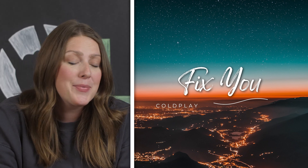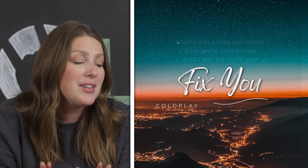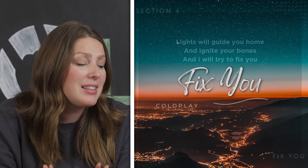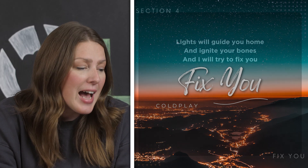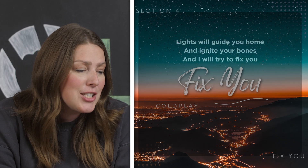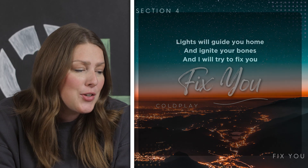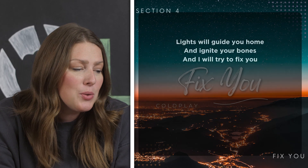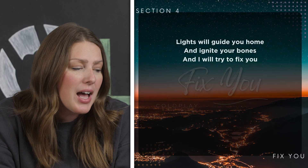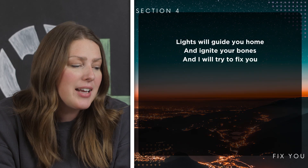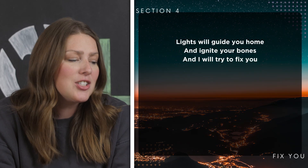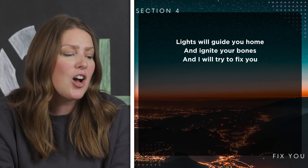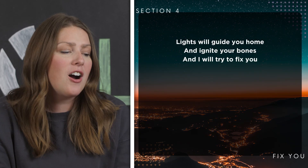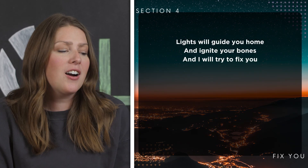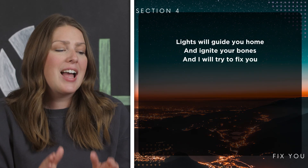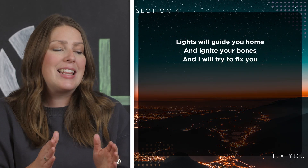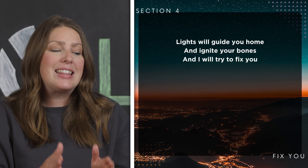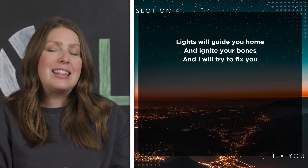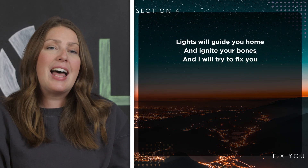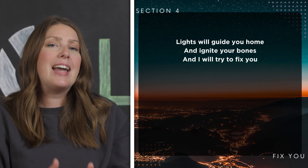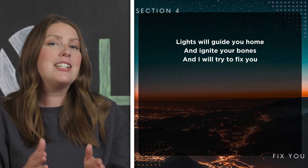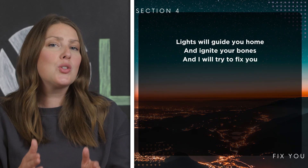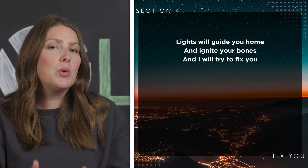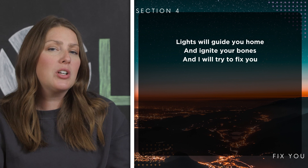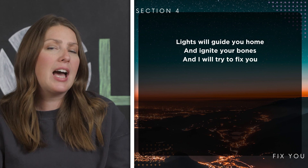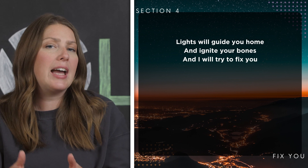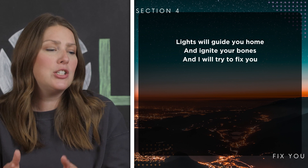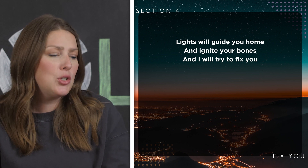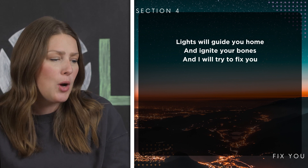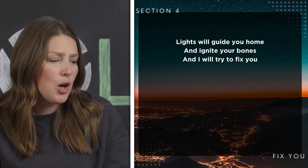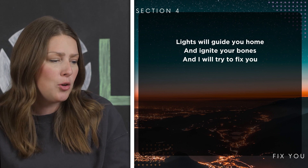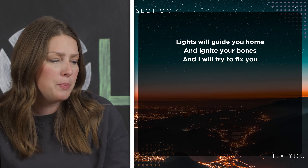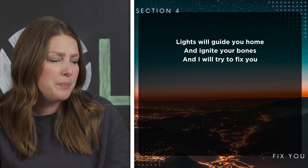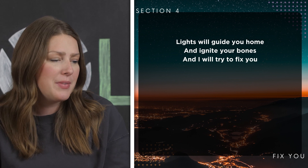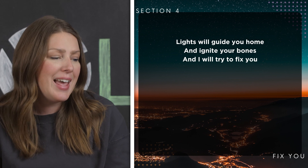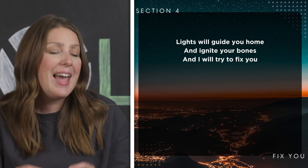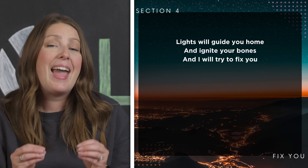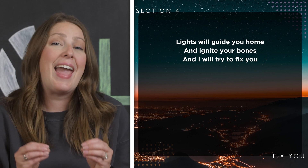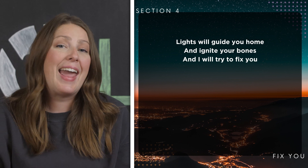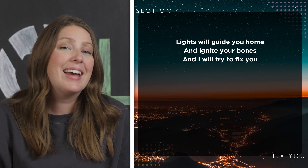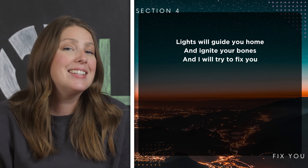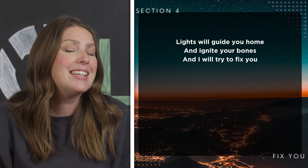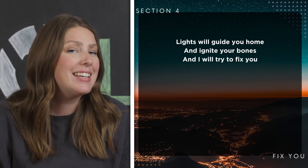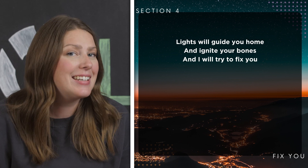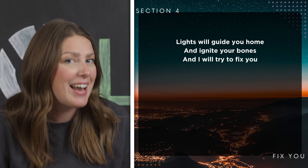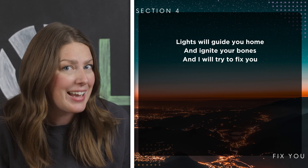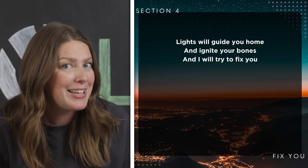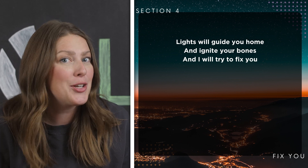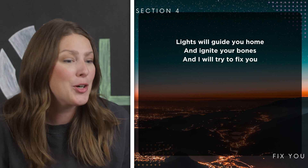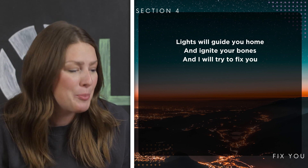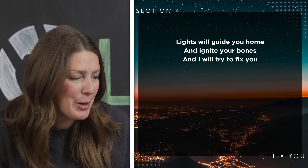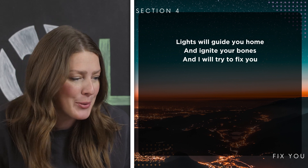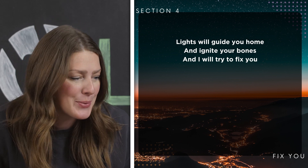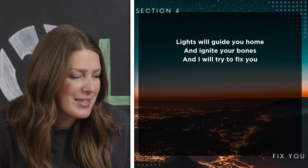The last few lines are Lights will guide you home and ignite your bones.